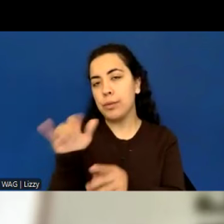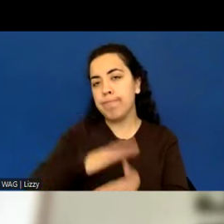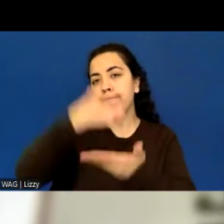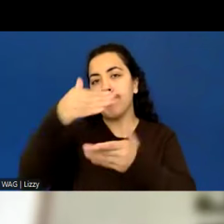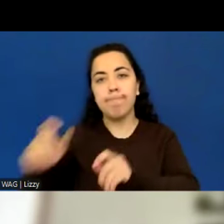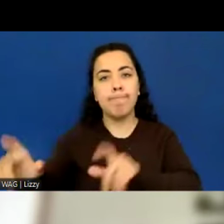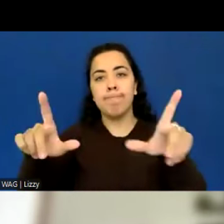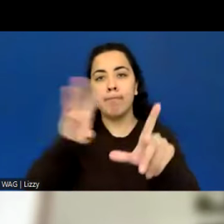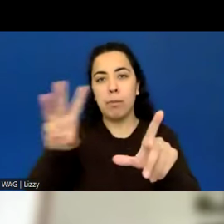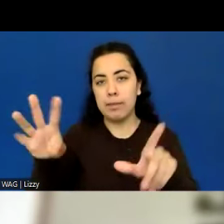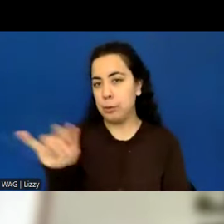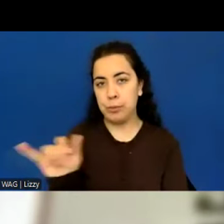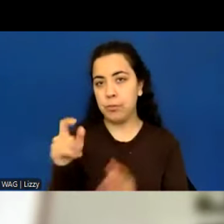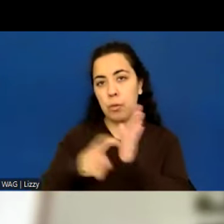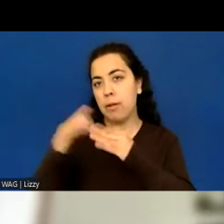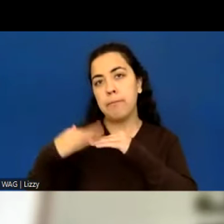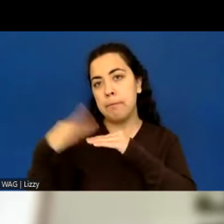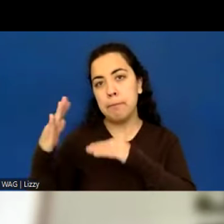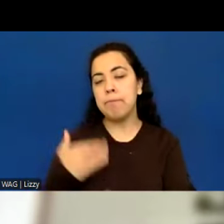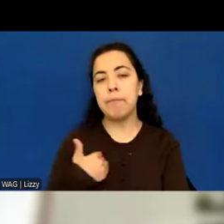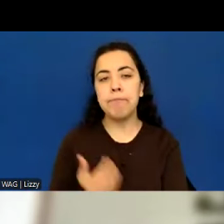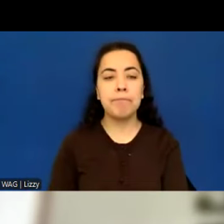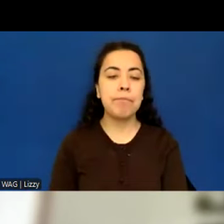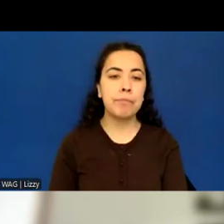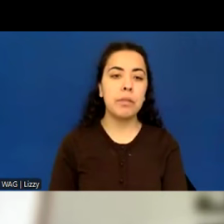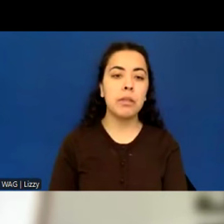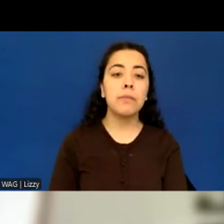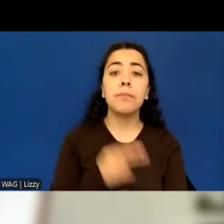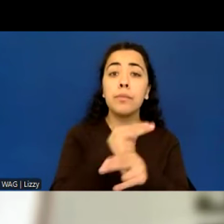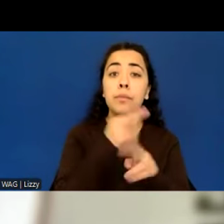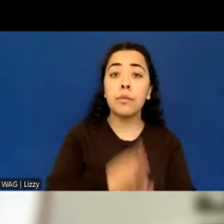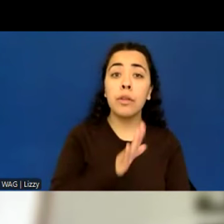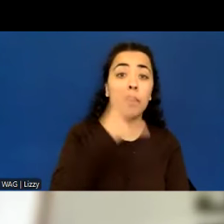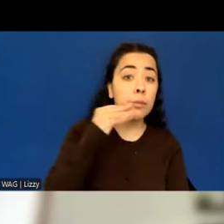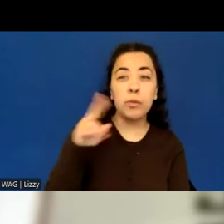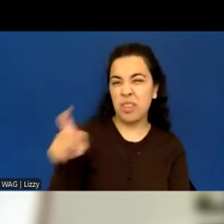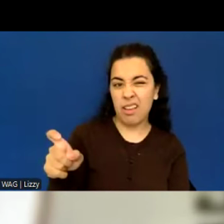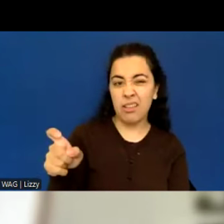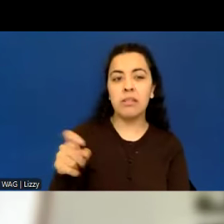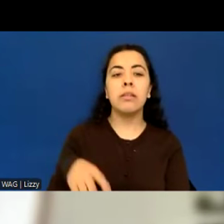In terms of user experience, aspects such as the reading order, the interaction of